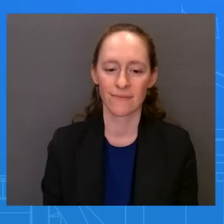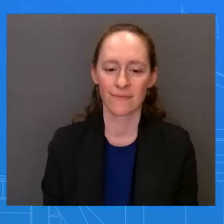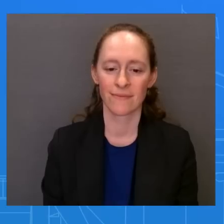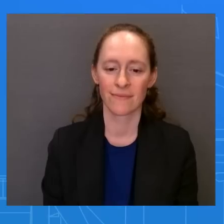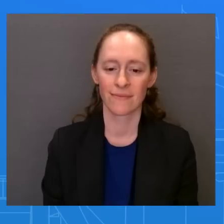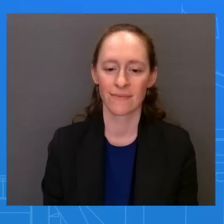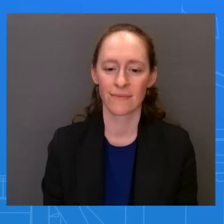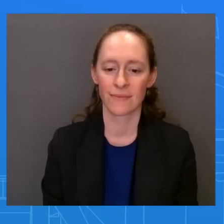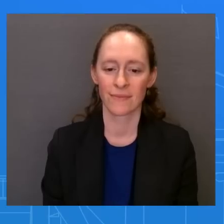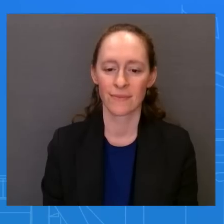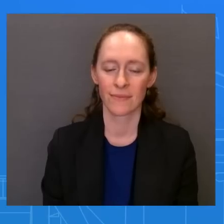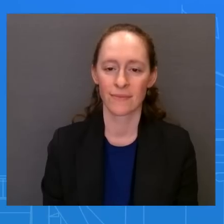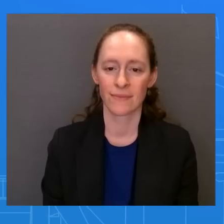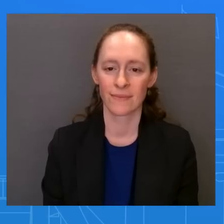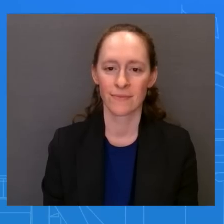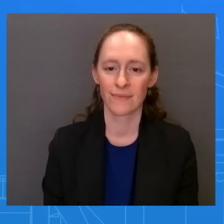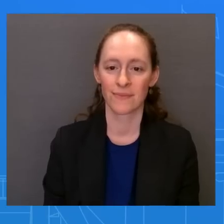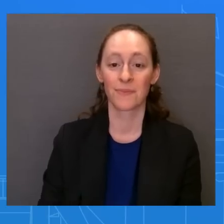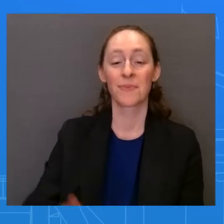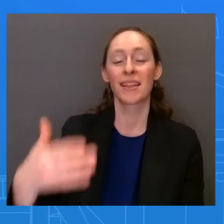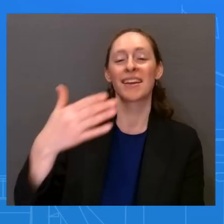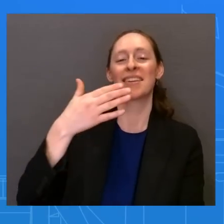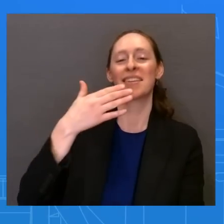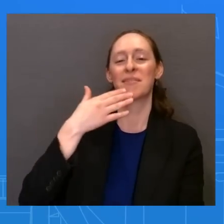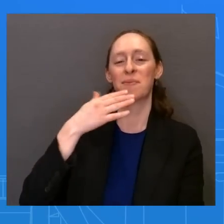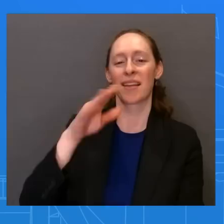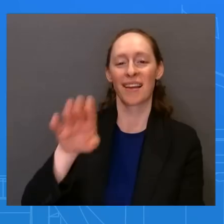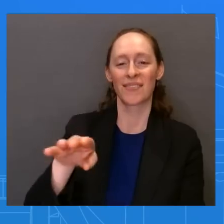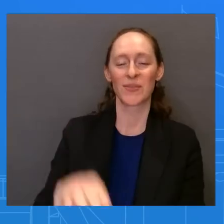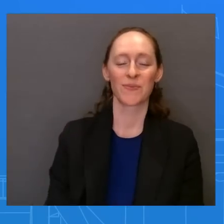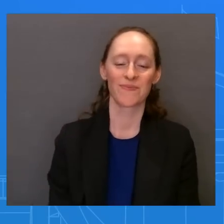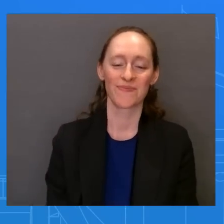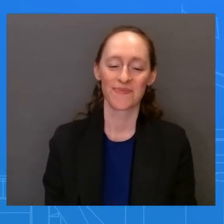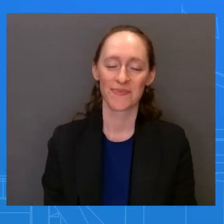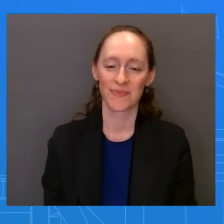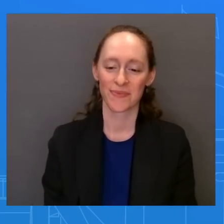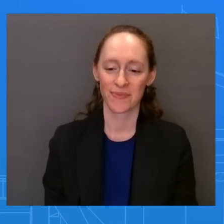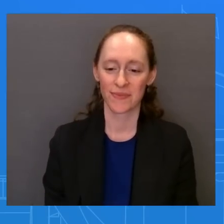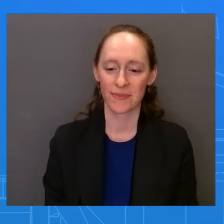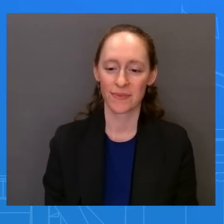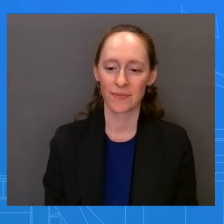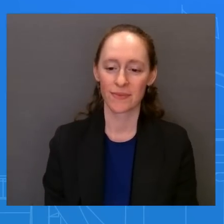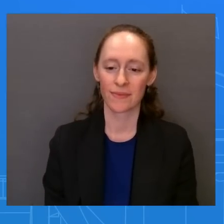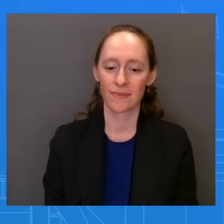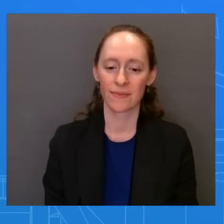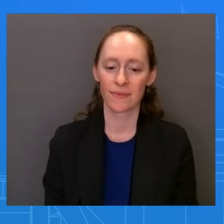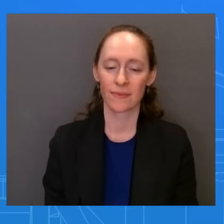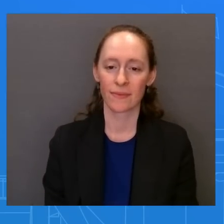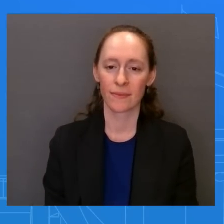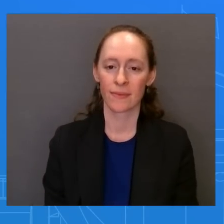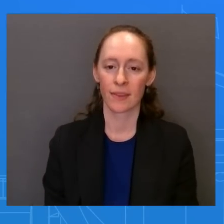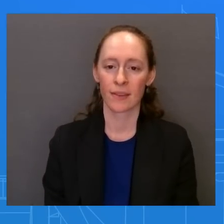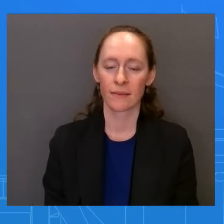Ms. Jean-Pierre: Good afternoon, everybody. The Press: Good afternoon. Ms. Jean-Pierre: Okay. Tomorrow, President Biden will travel to areas